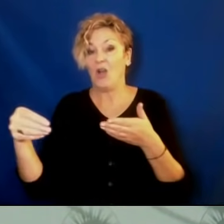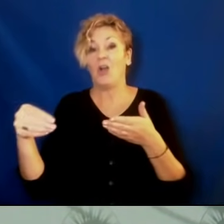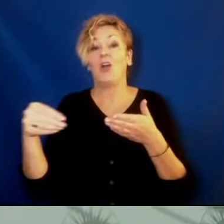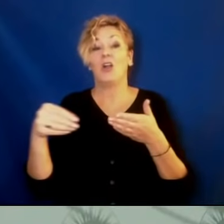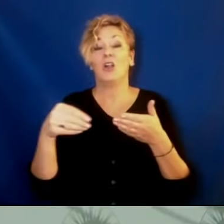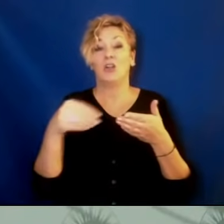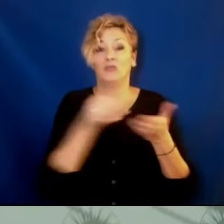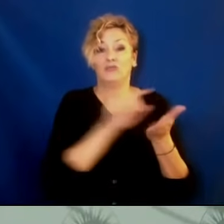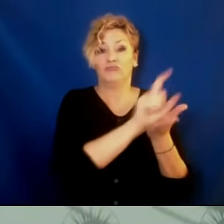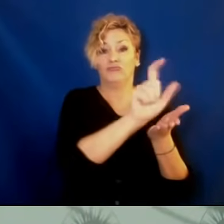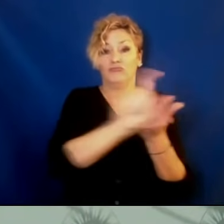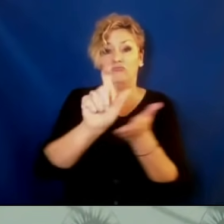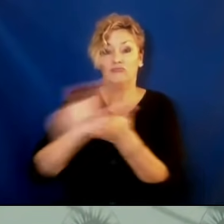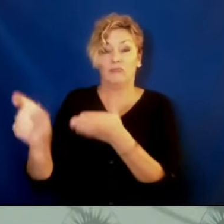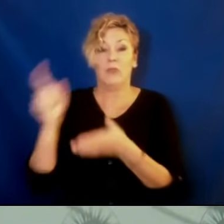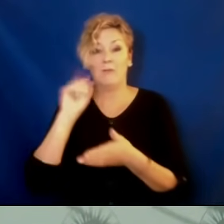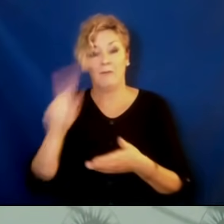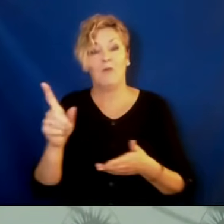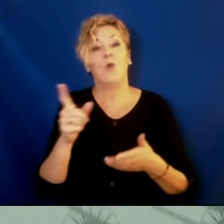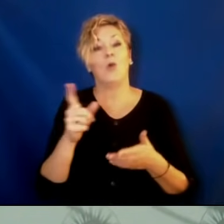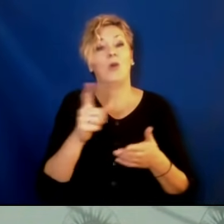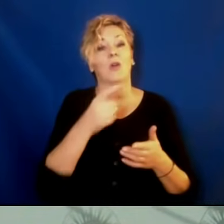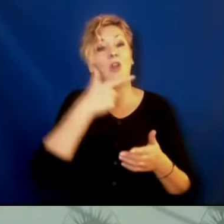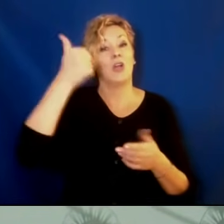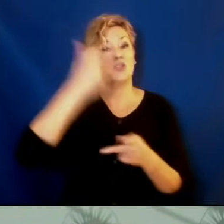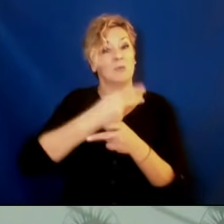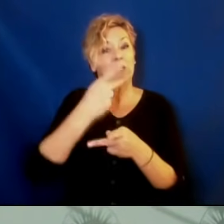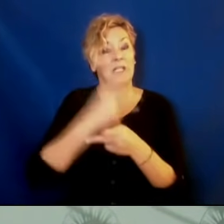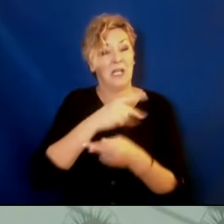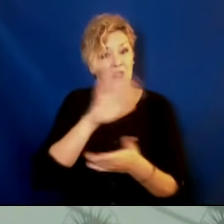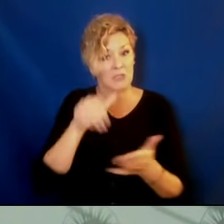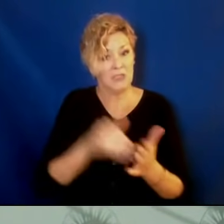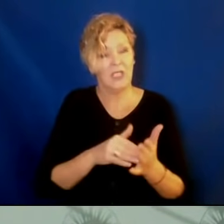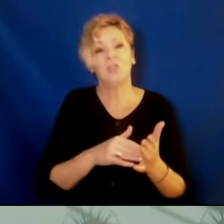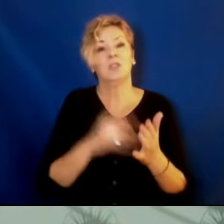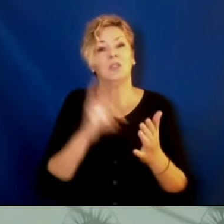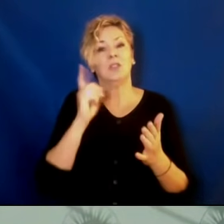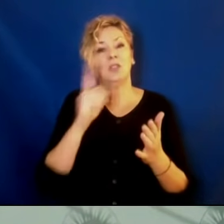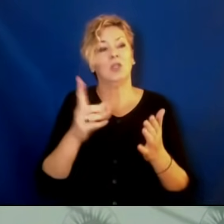we issued guidance to support family and social visitation